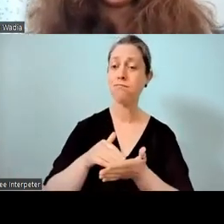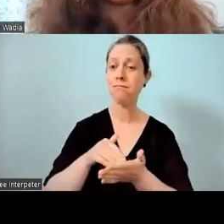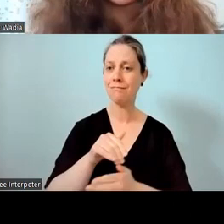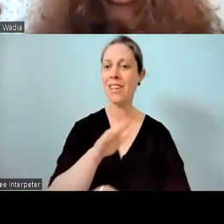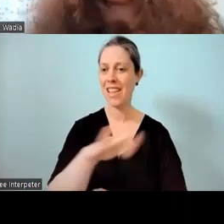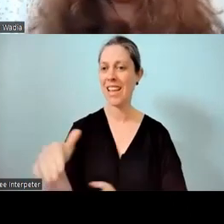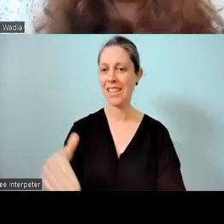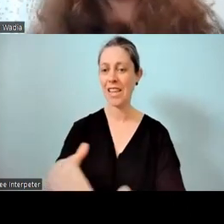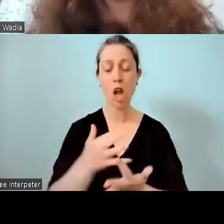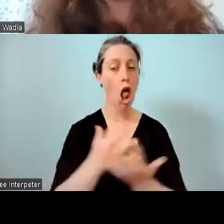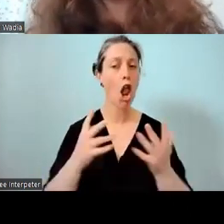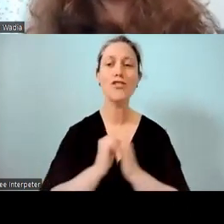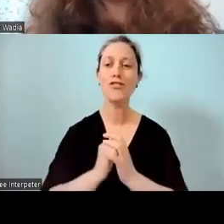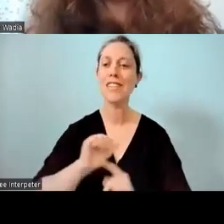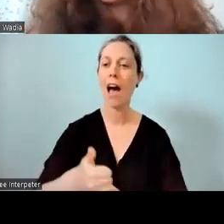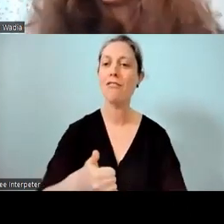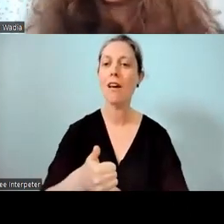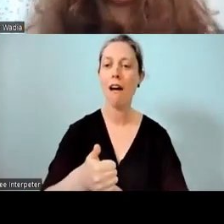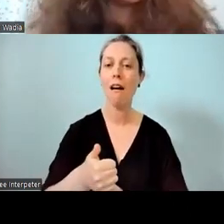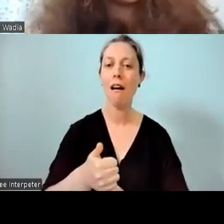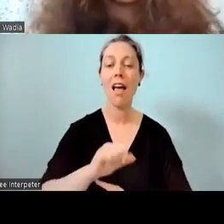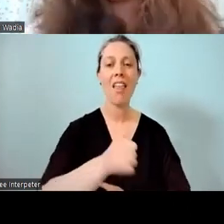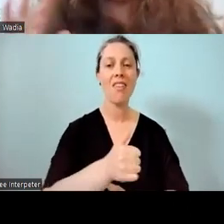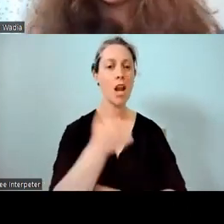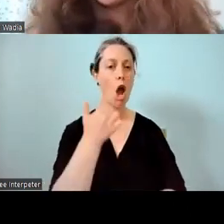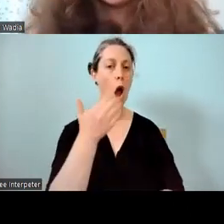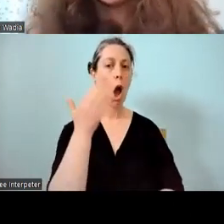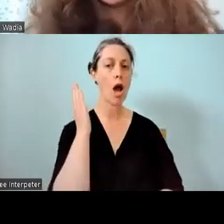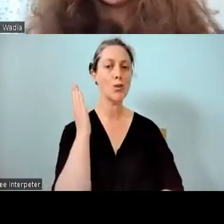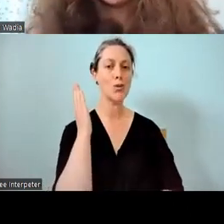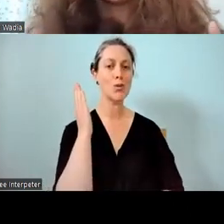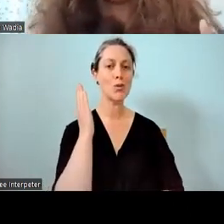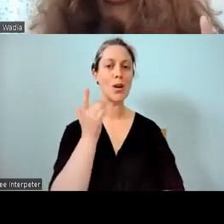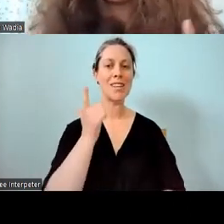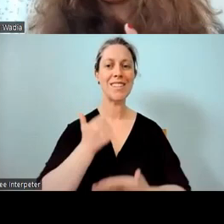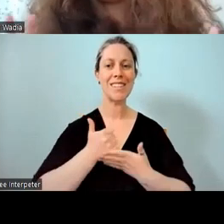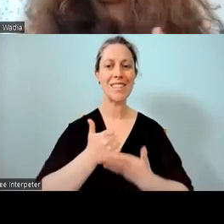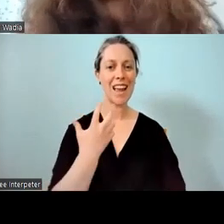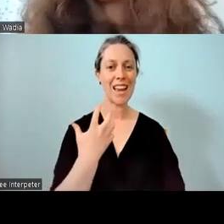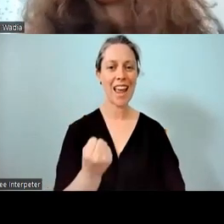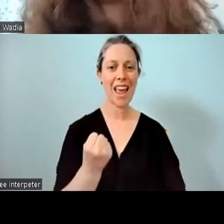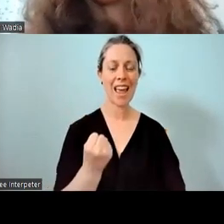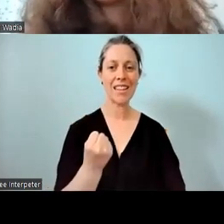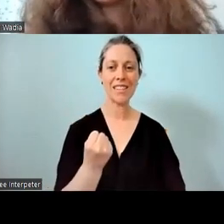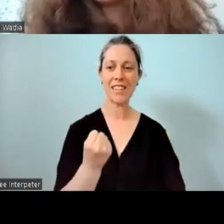And he said, "After that, when I went to, you know, secondary school, I actually had a teacher and I didn't have as many opportunities